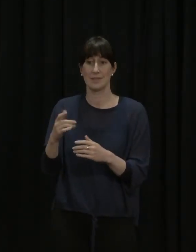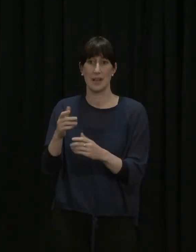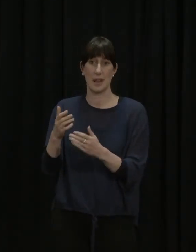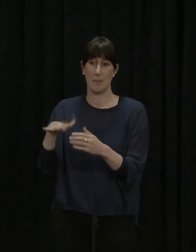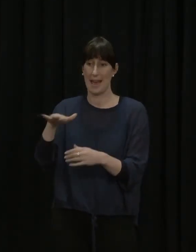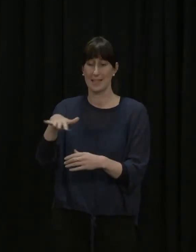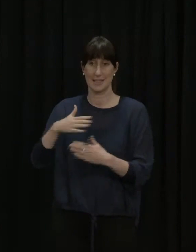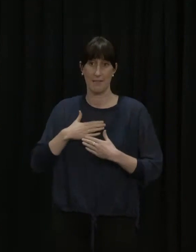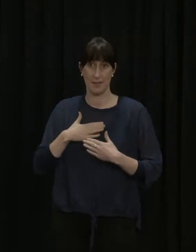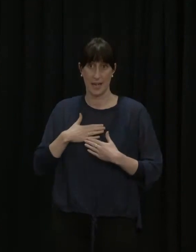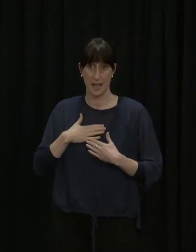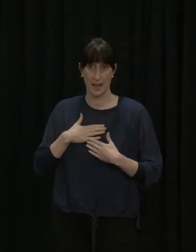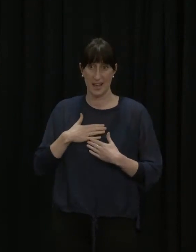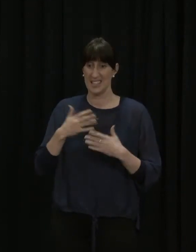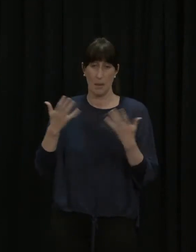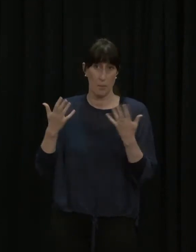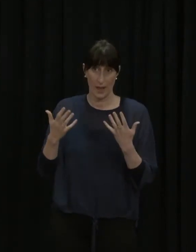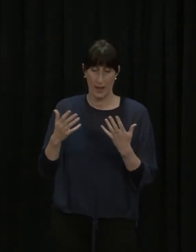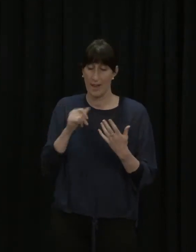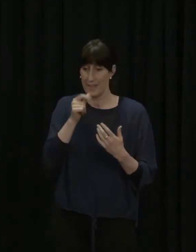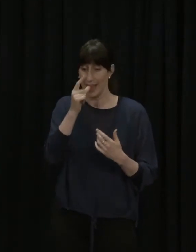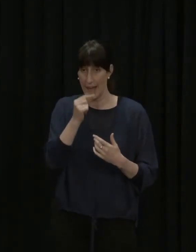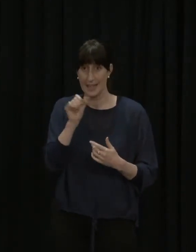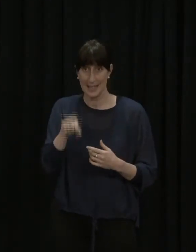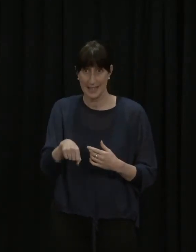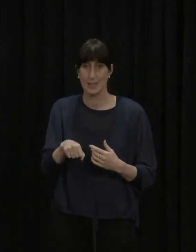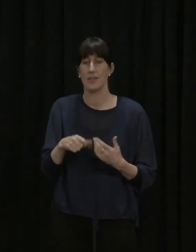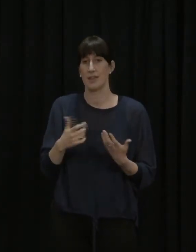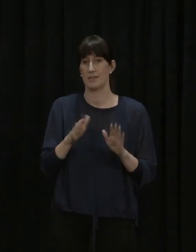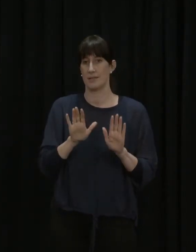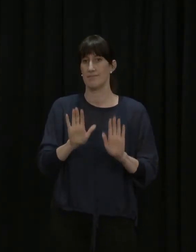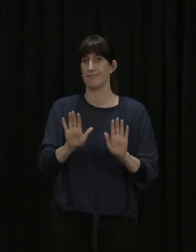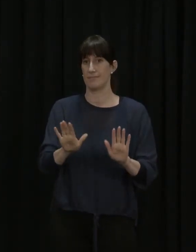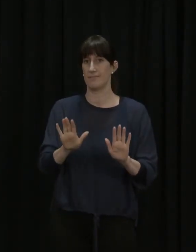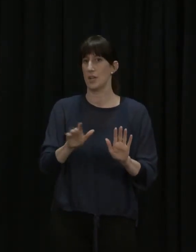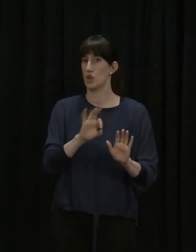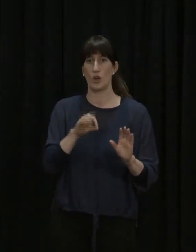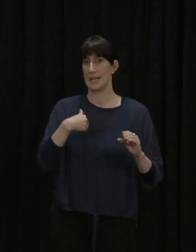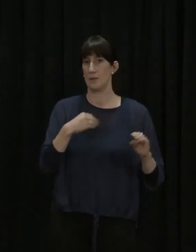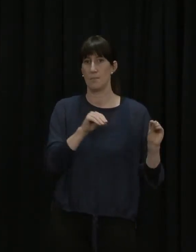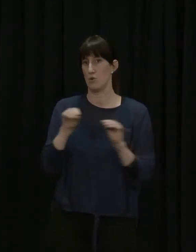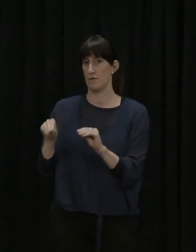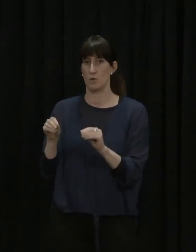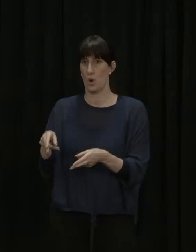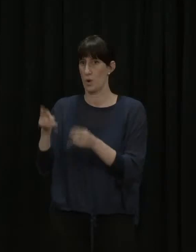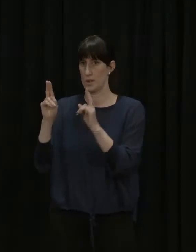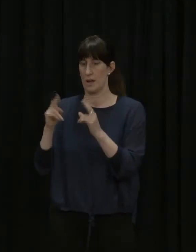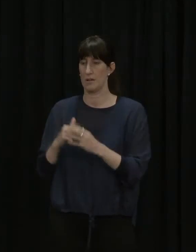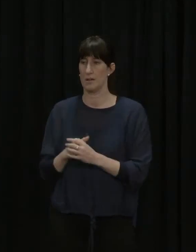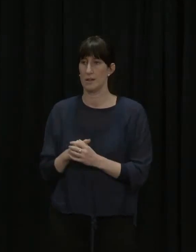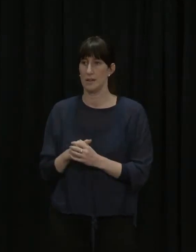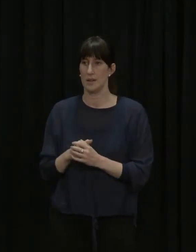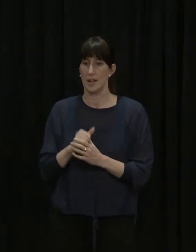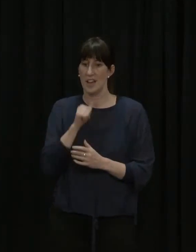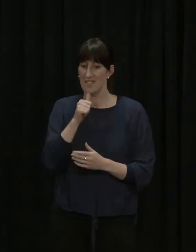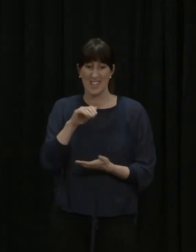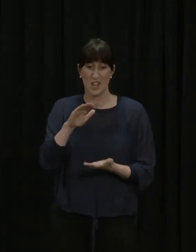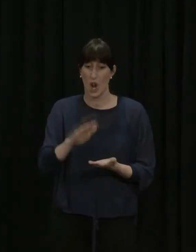In some cases people can isolate elsewhere quite safely.